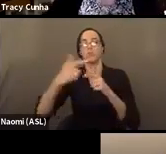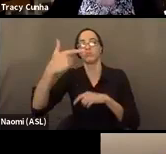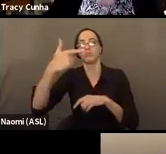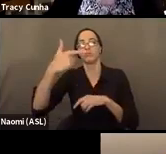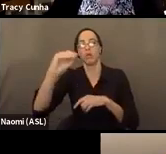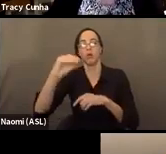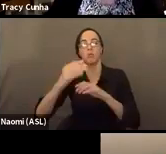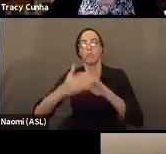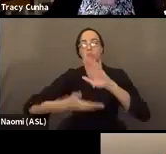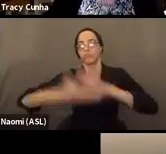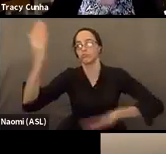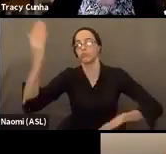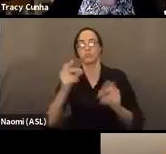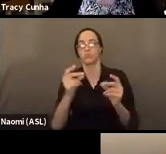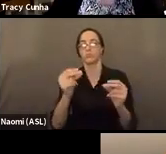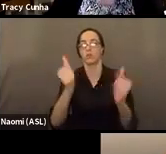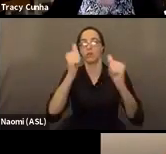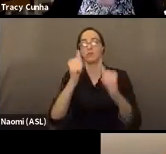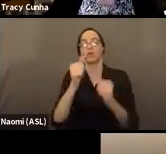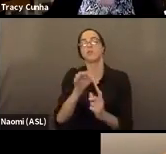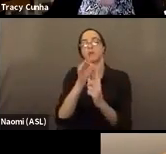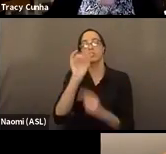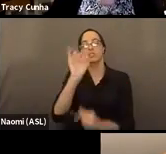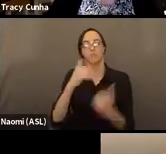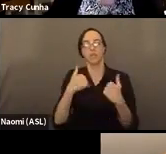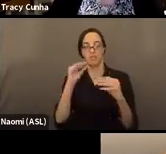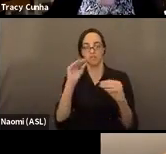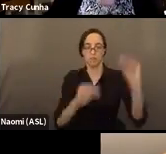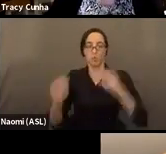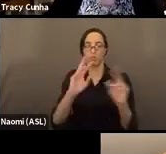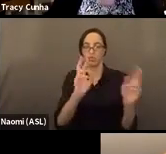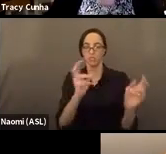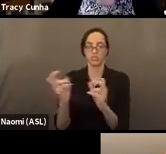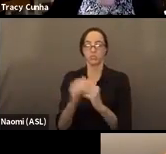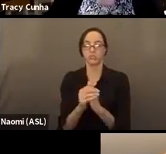comfort level you know but again if you have your plan in place like michael said make sure